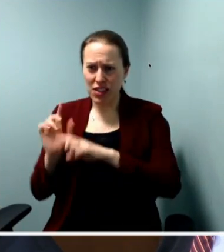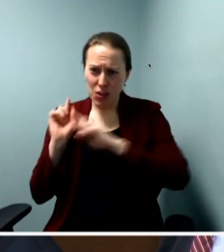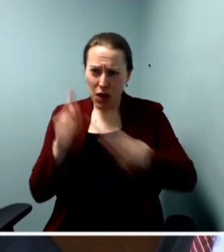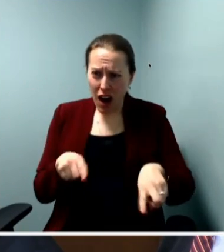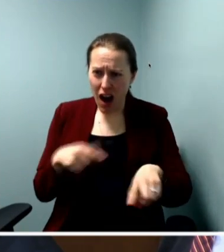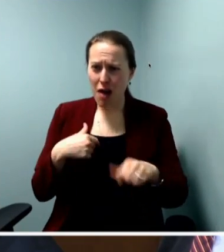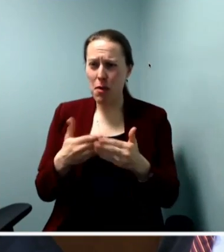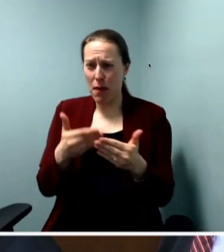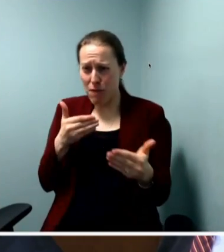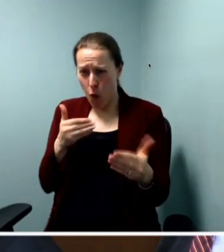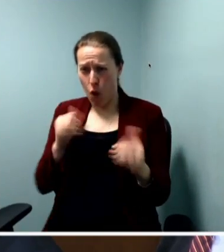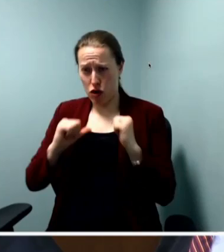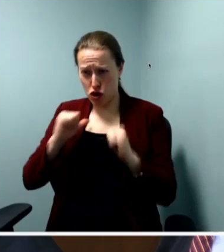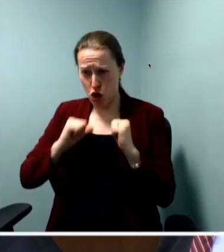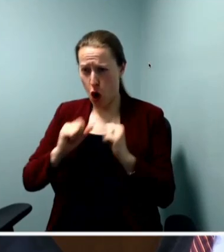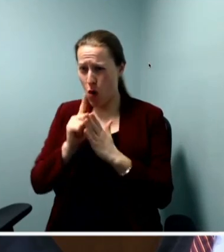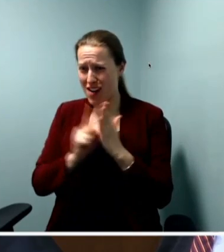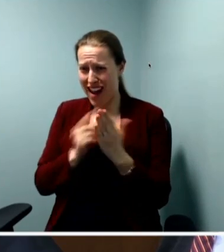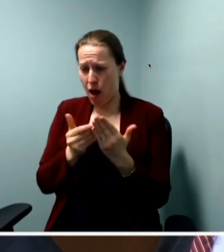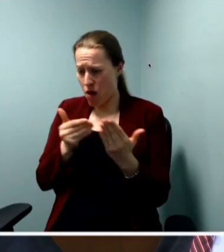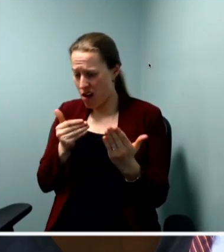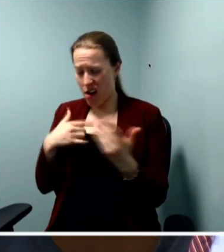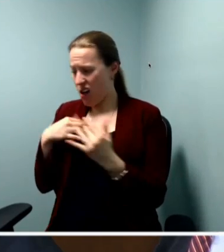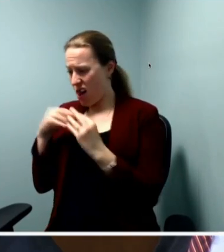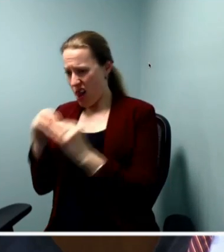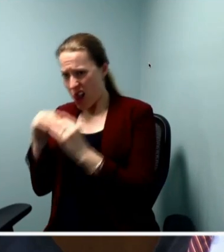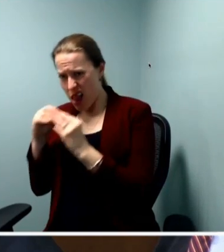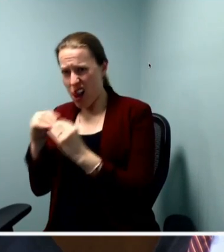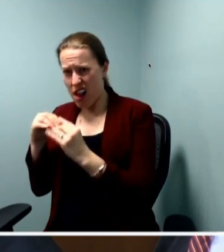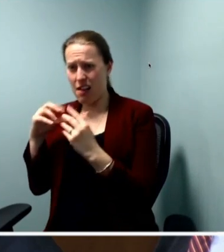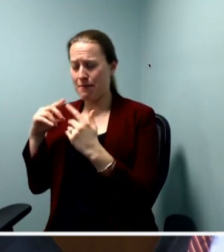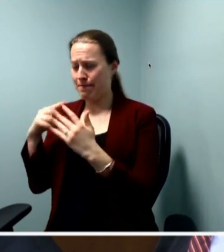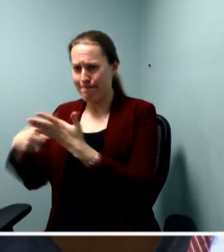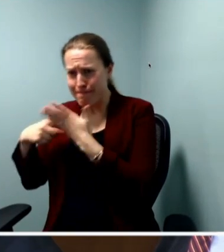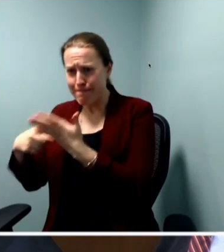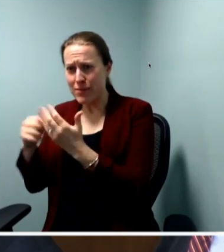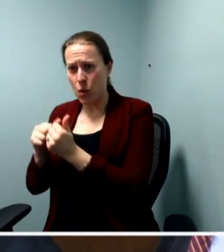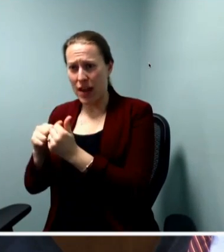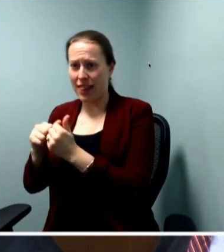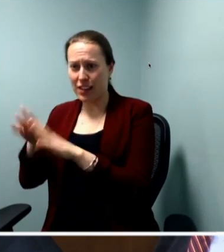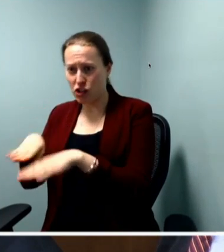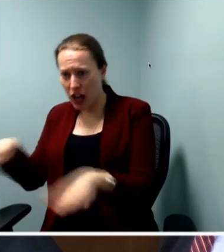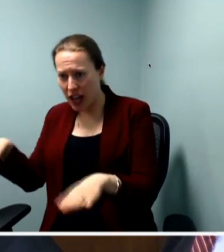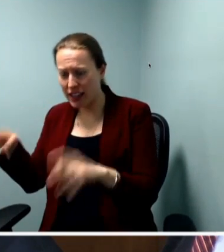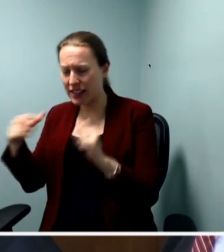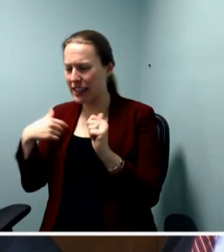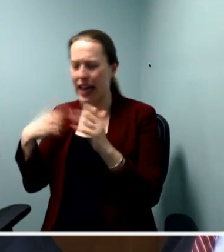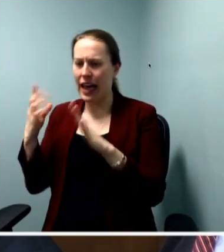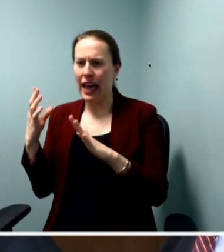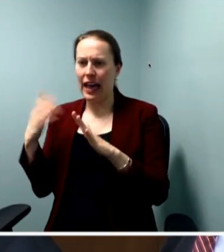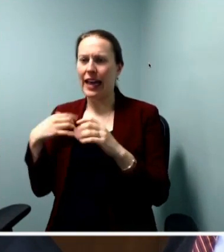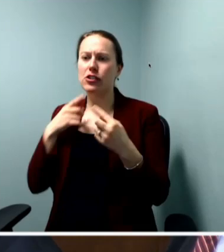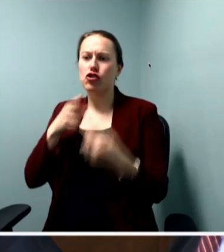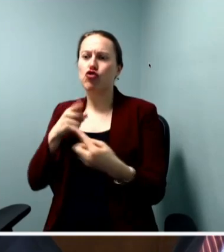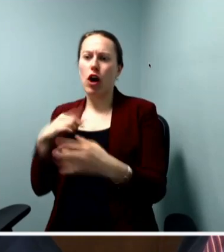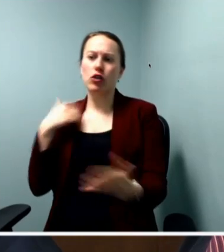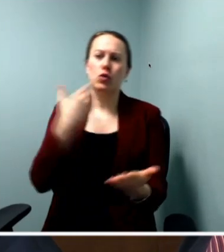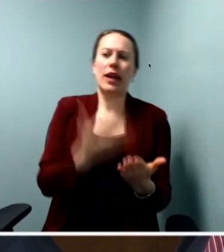And by the time everyone's there, everyone's hysterical, and everyone's being told to be quiet. And so we worked with the Theater Development Fund